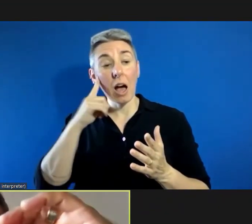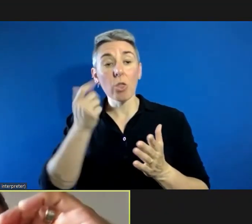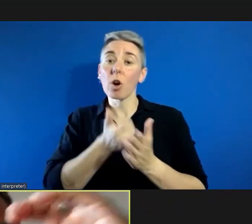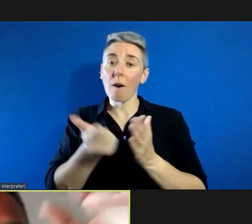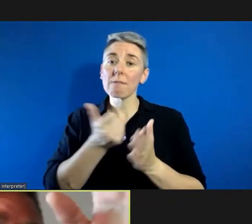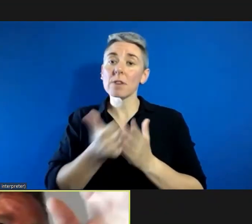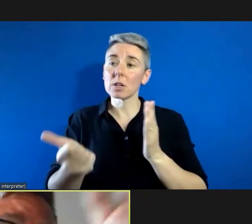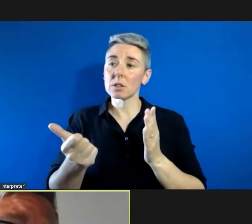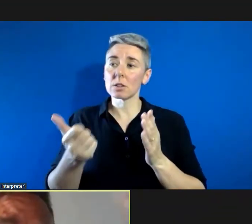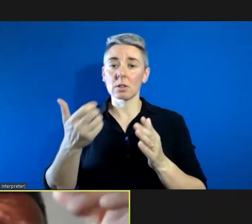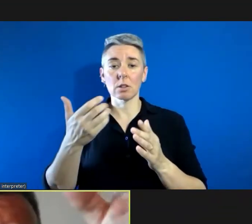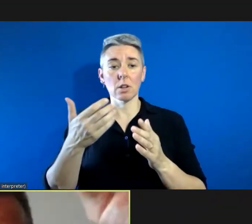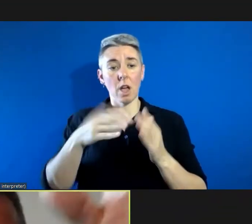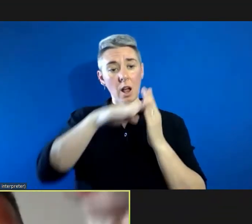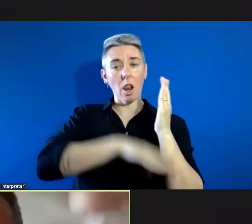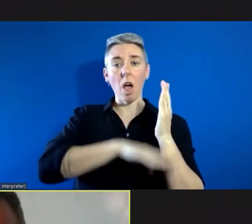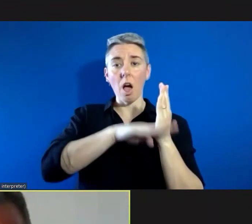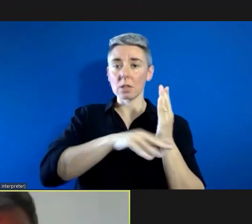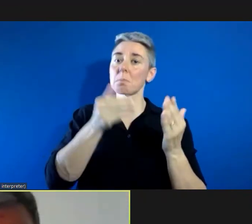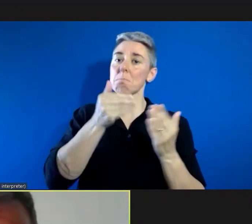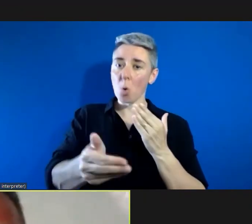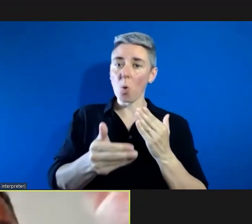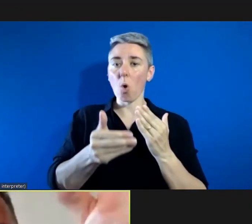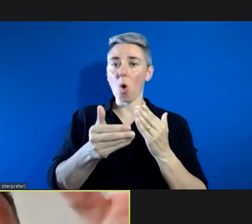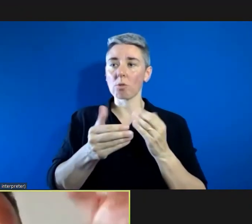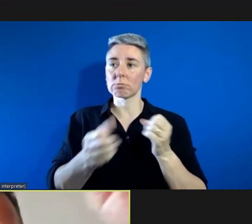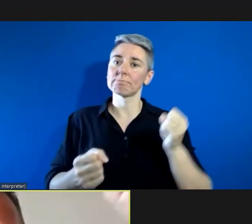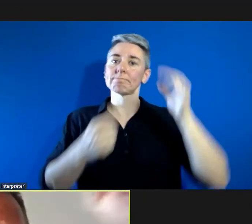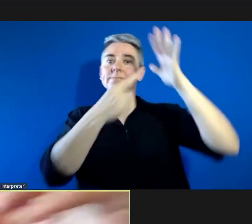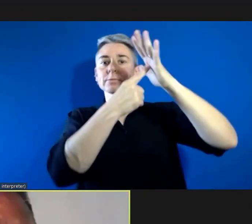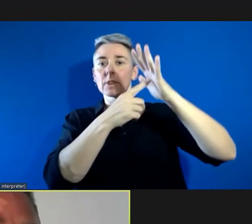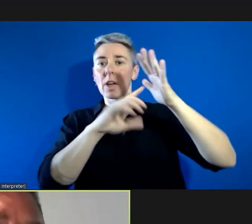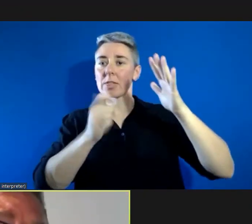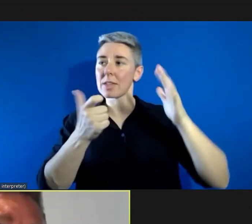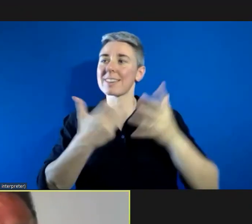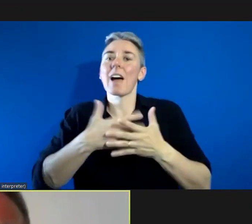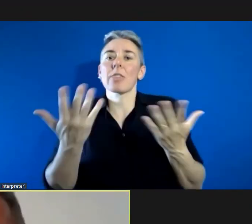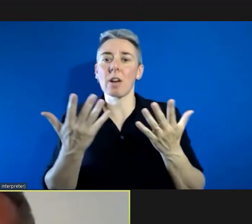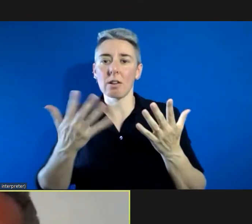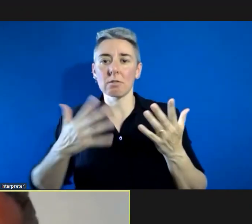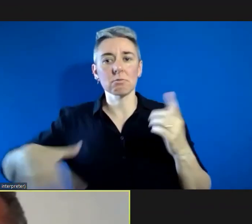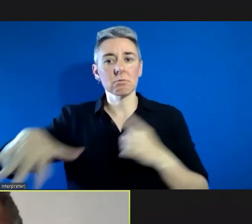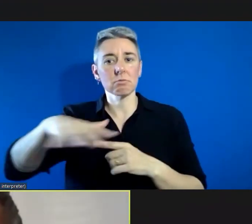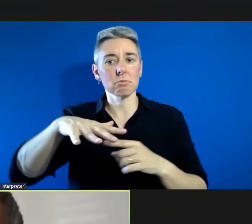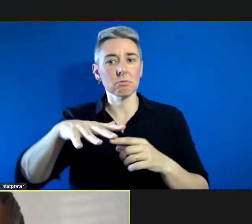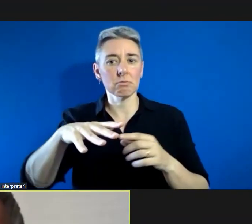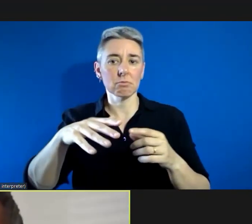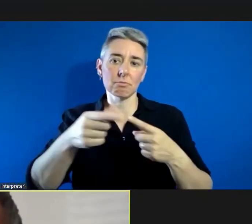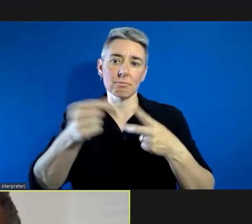some of the other areas of intersectionality, not completely, but they certainly would